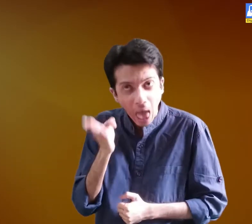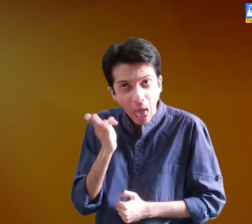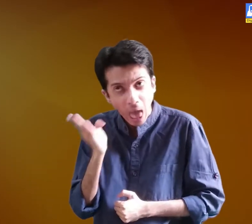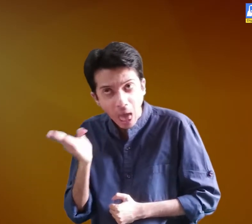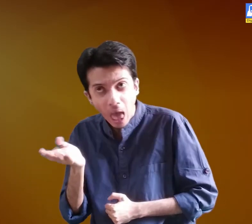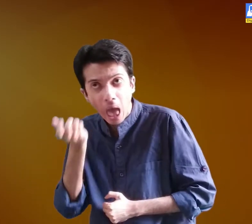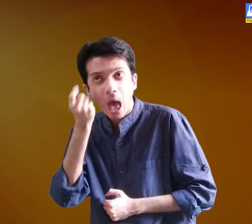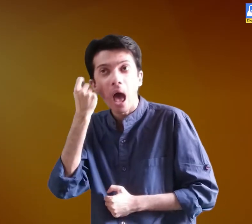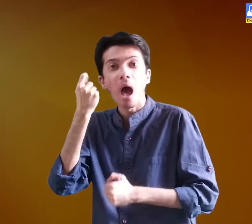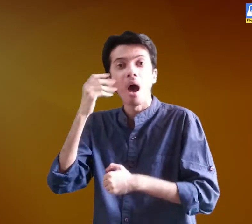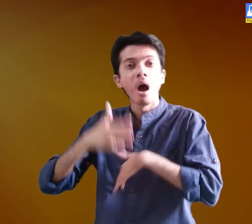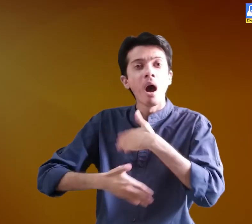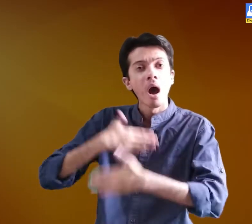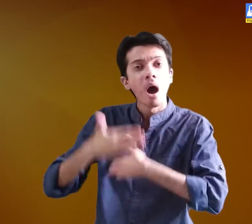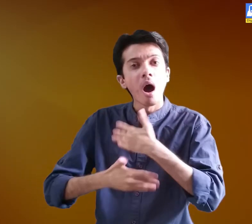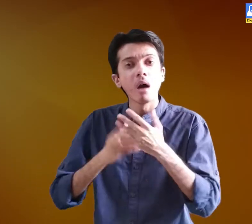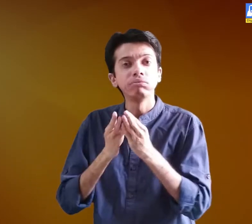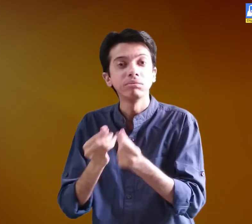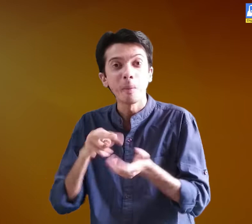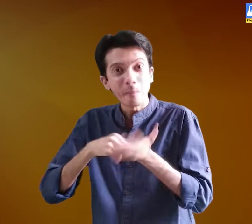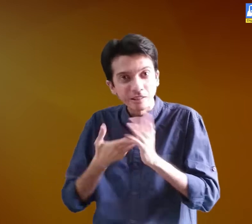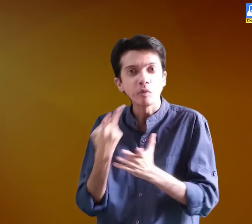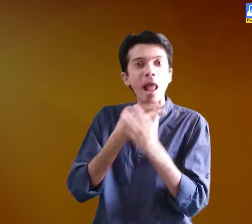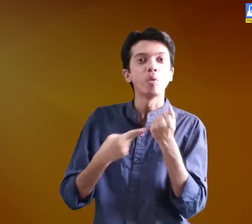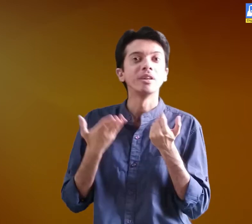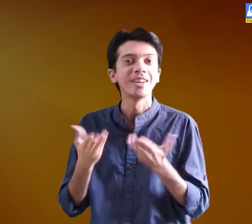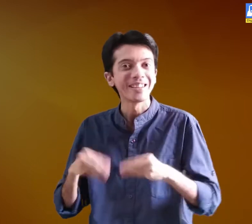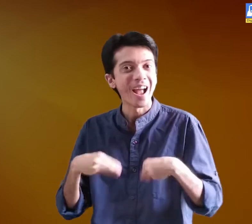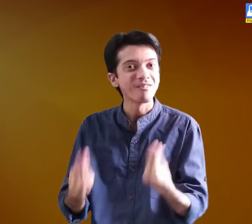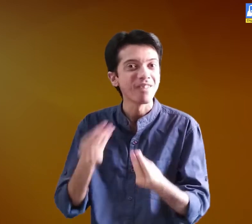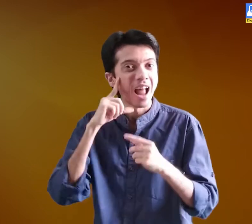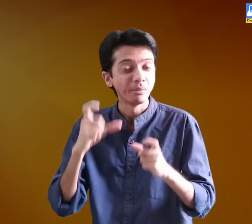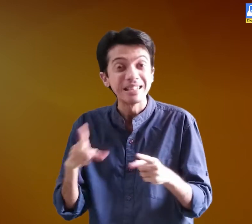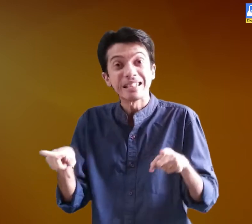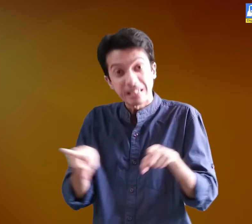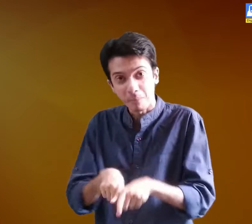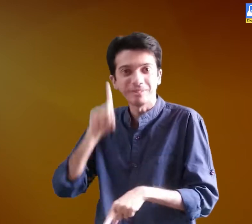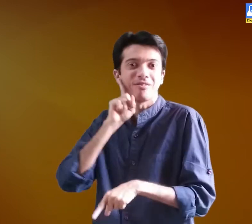language then they are able to use two languages and become bilingual same with the deaf children